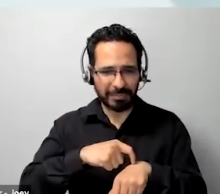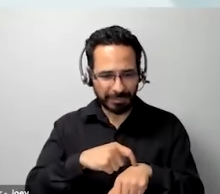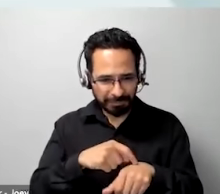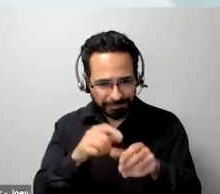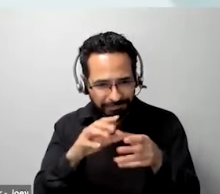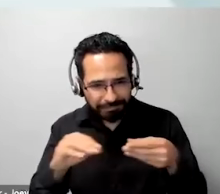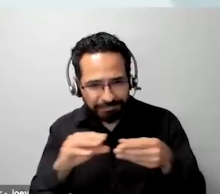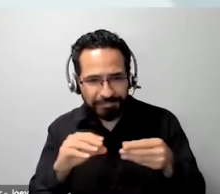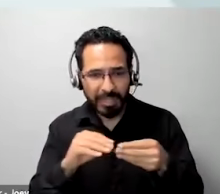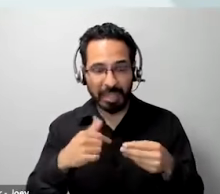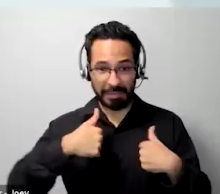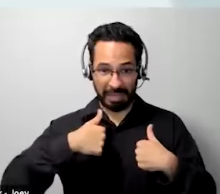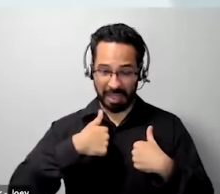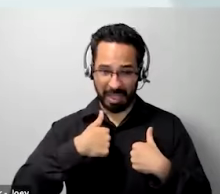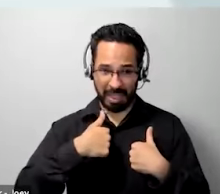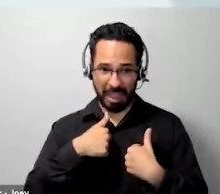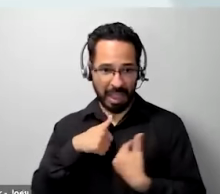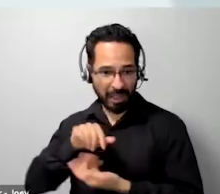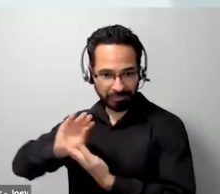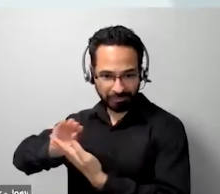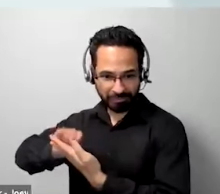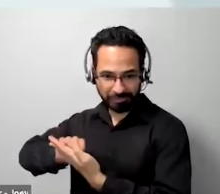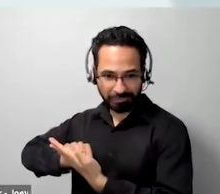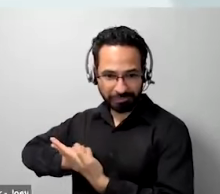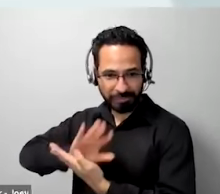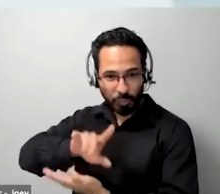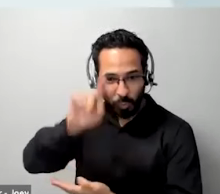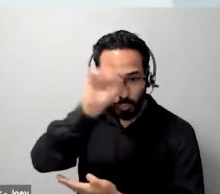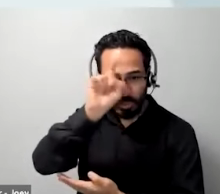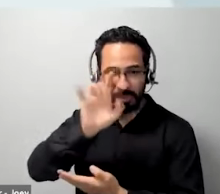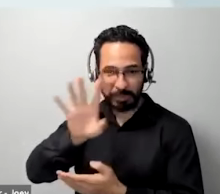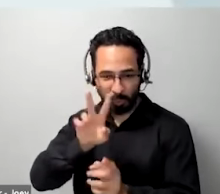on some of the amazing bits of wisdom and insight you've all dropped.